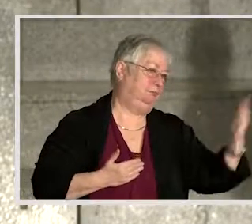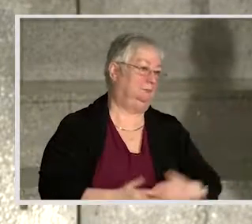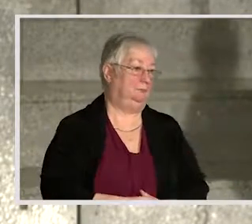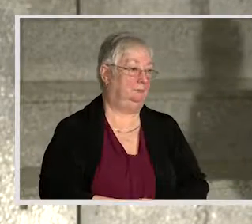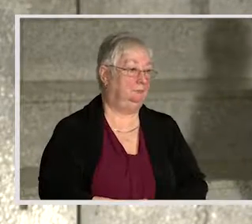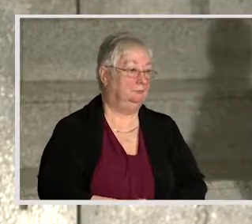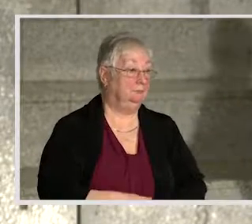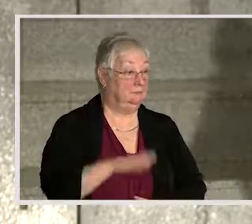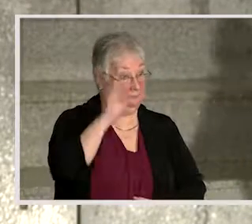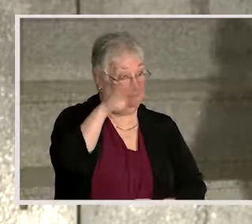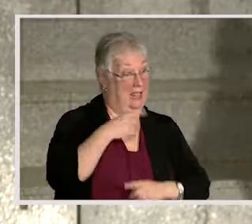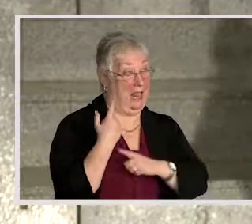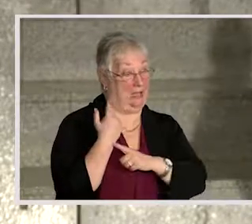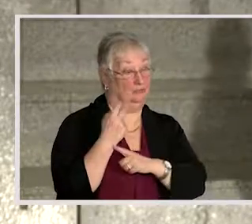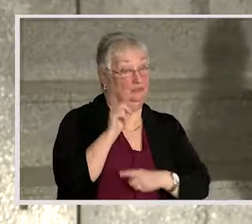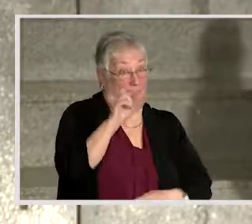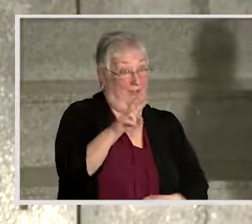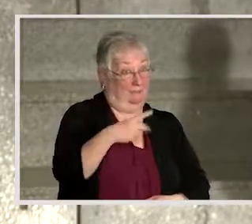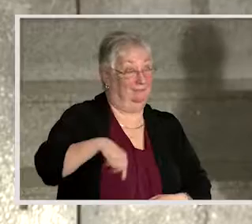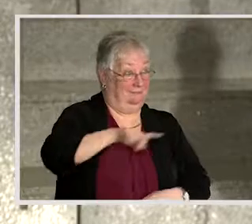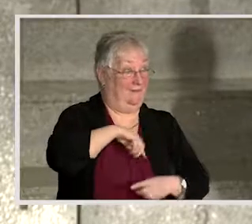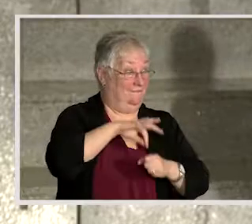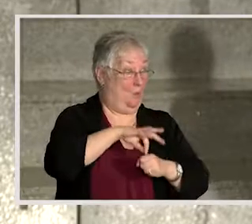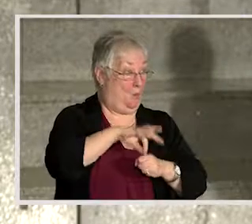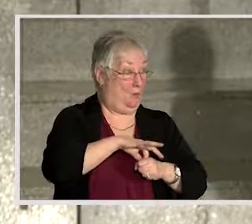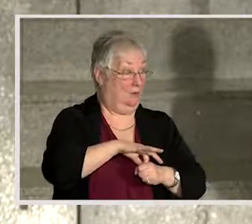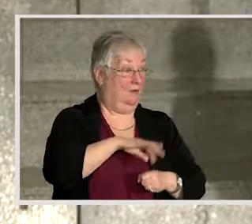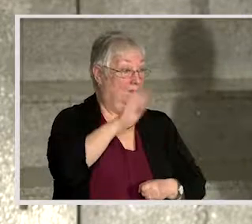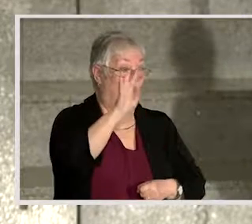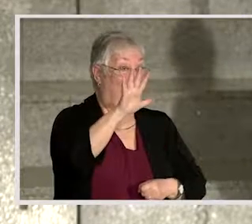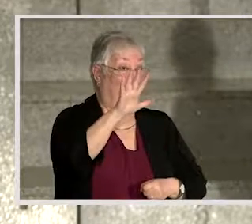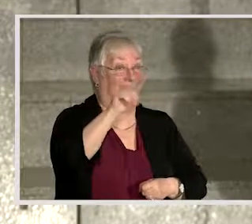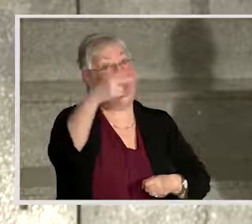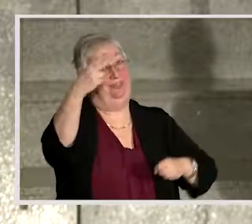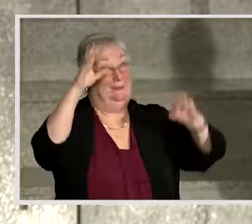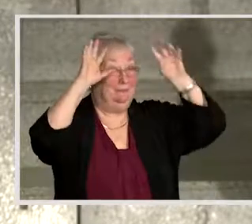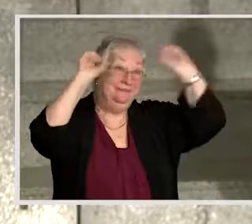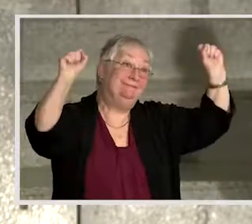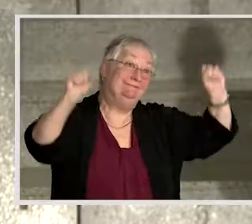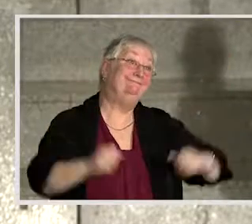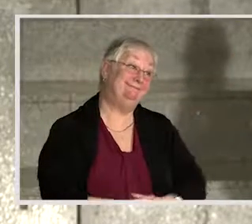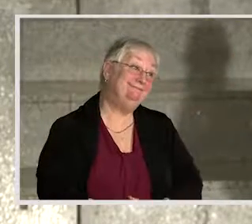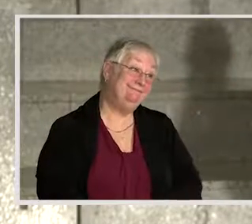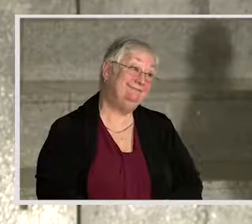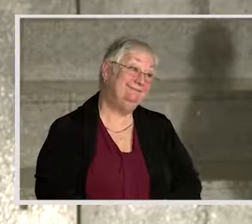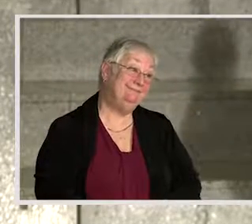FIRST TIME SINCE 2009, THE MAJORITY CONTROL IN BOTH HOUSES